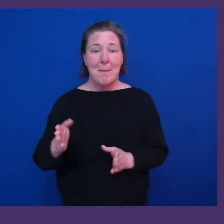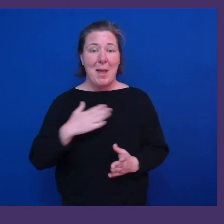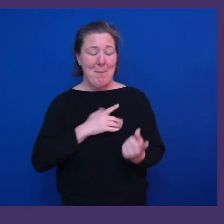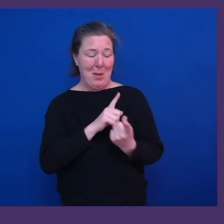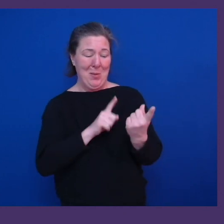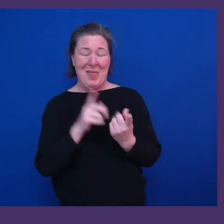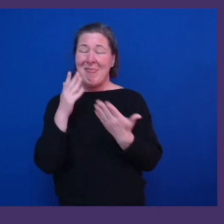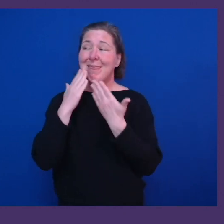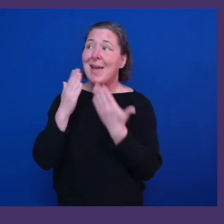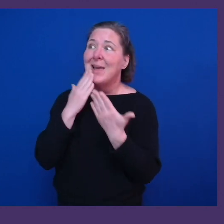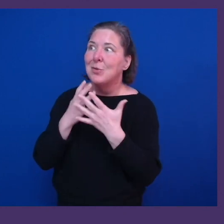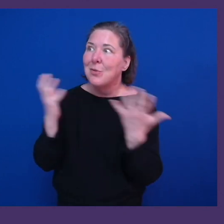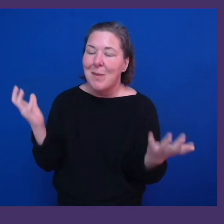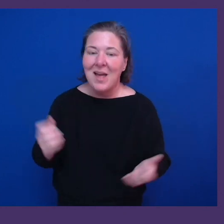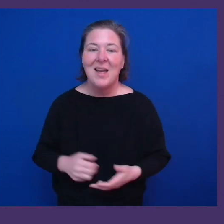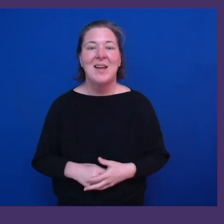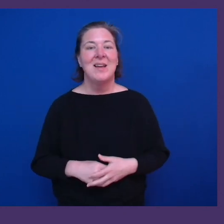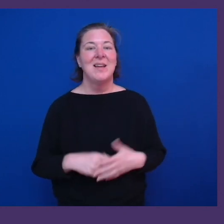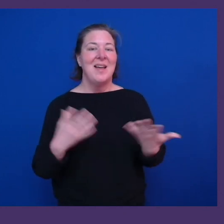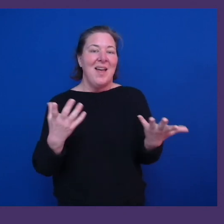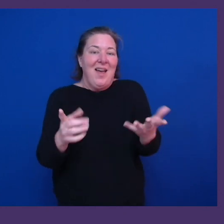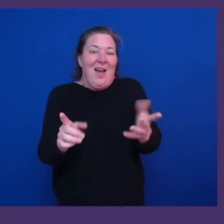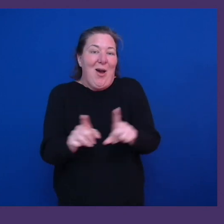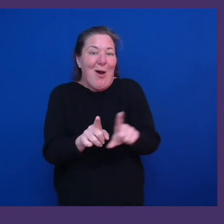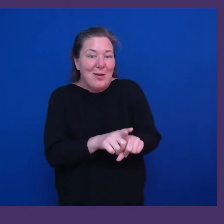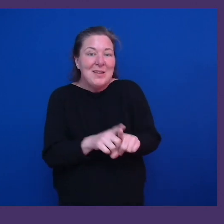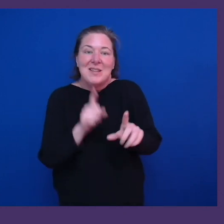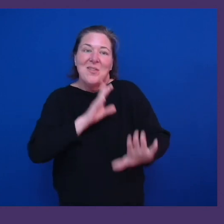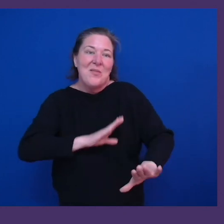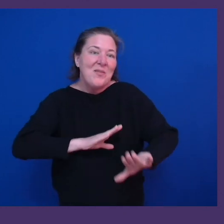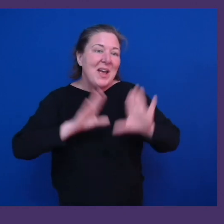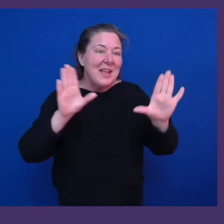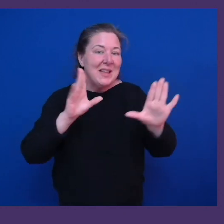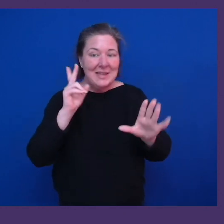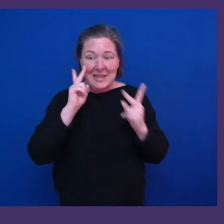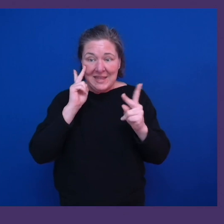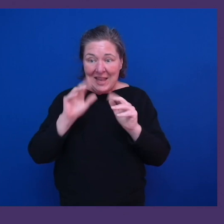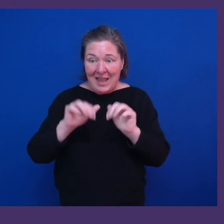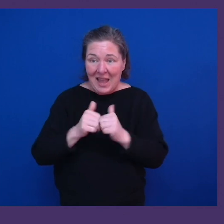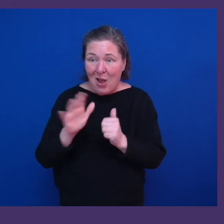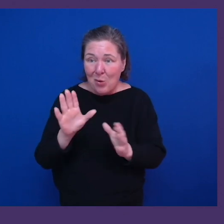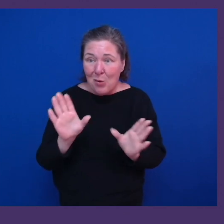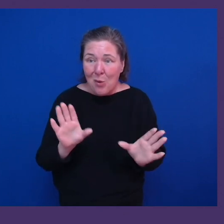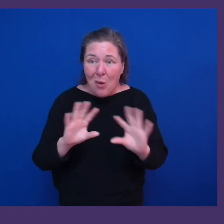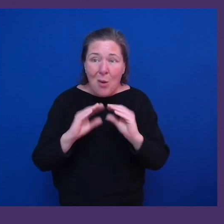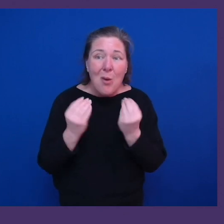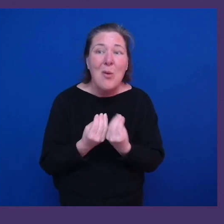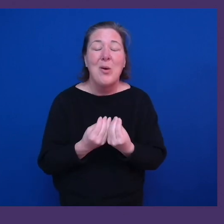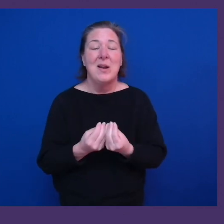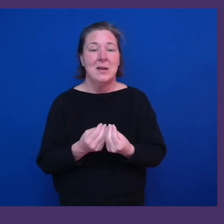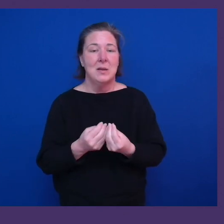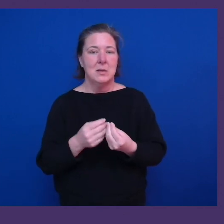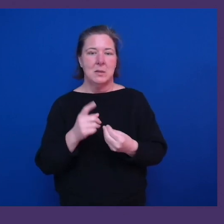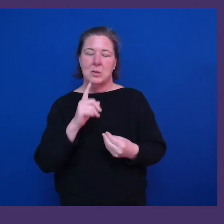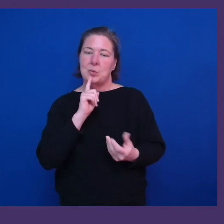And also, it's fantastic to see how your organization truly is experimenting and creating tools that are adapted